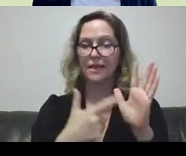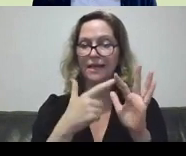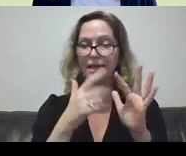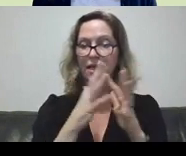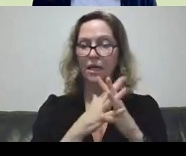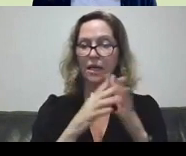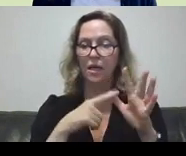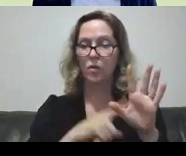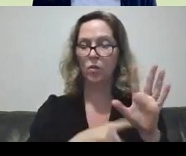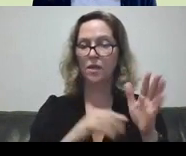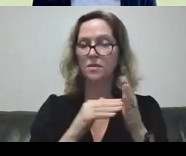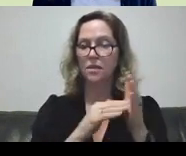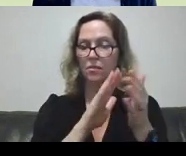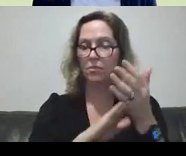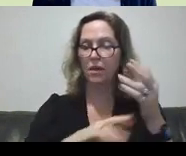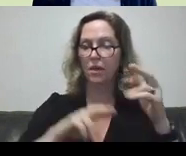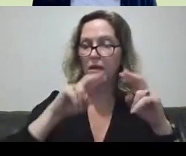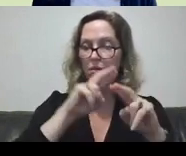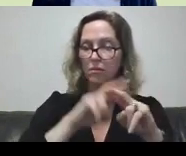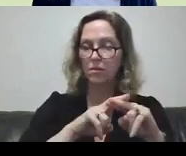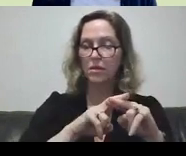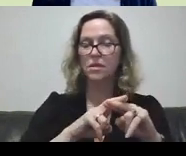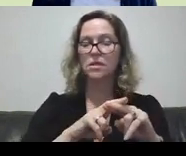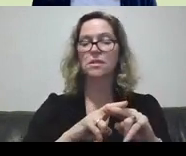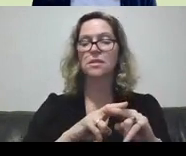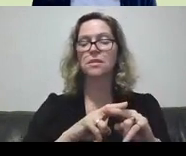family members out there, Carers New South Wales. Carers